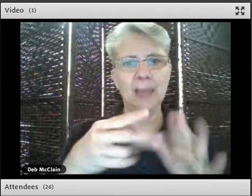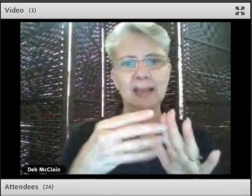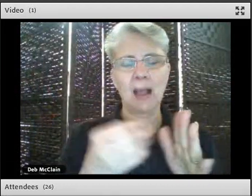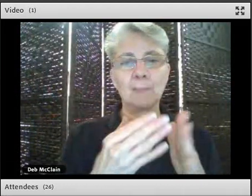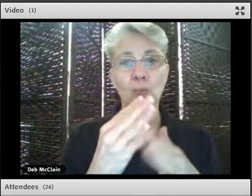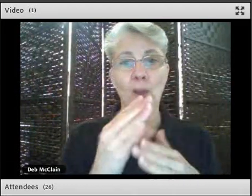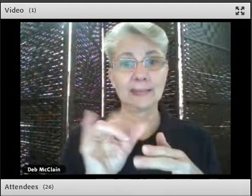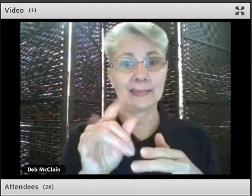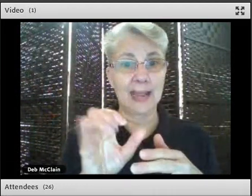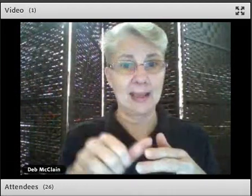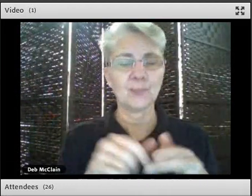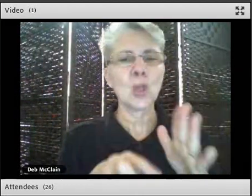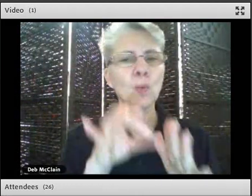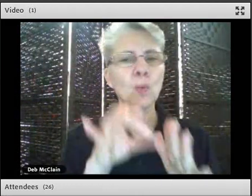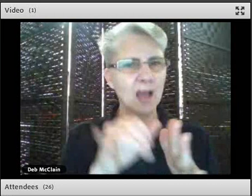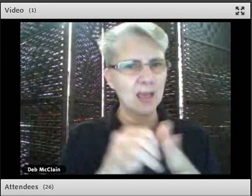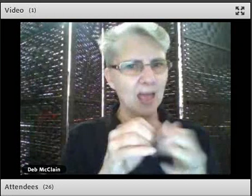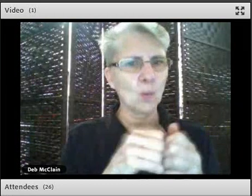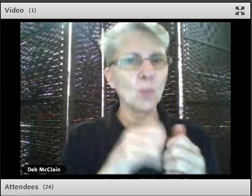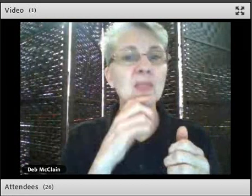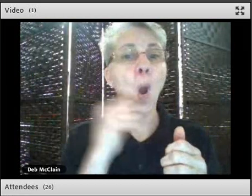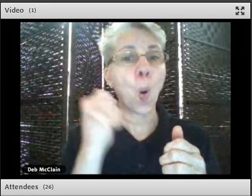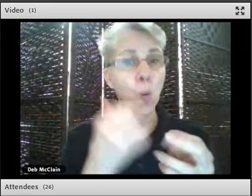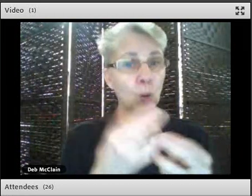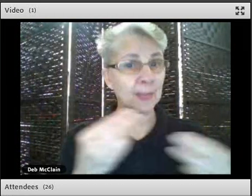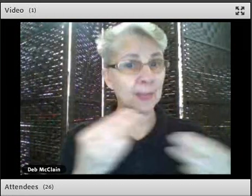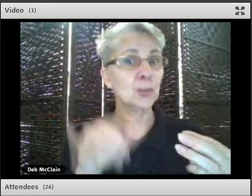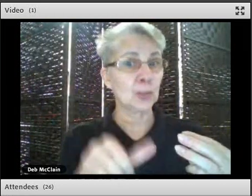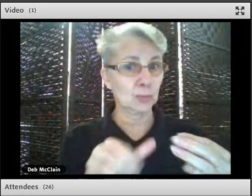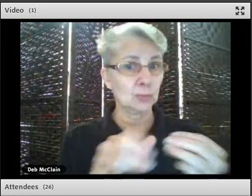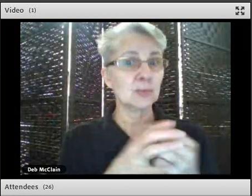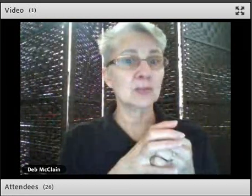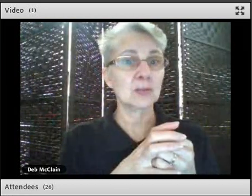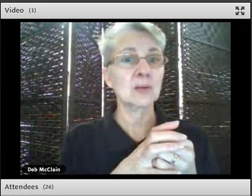that sometimes the "C" copyright date is earlier